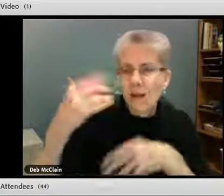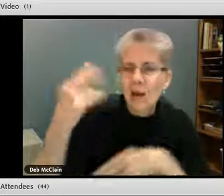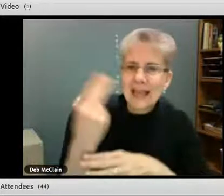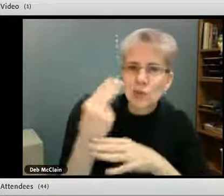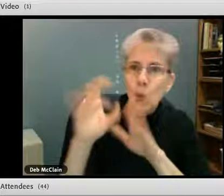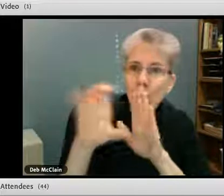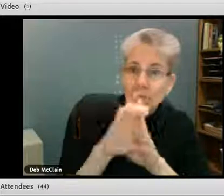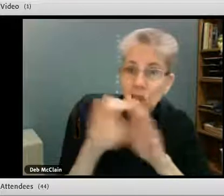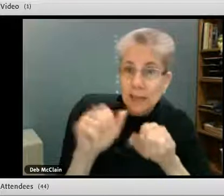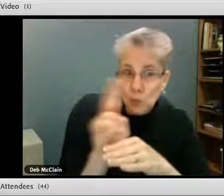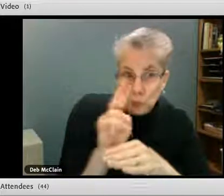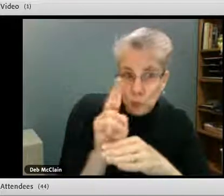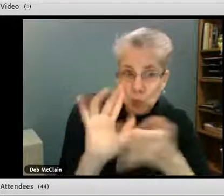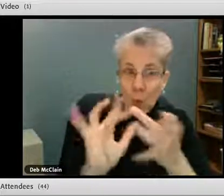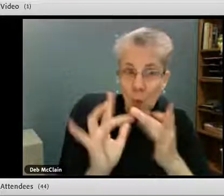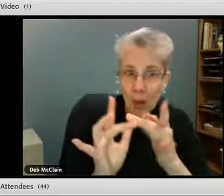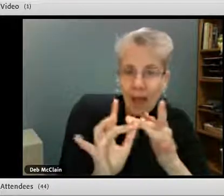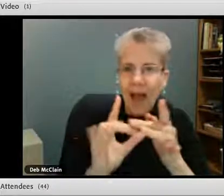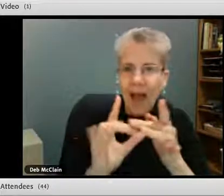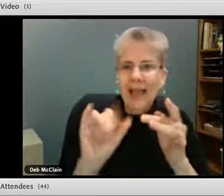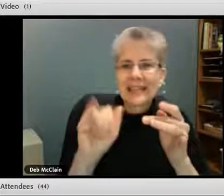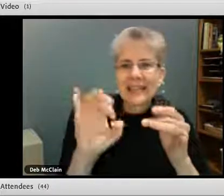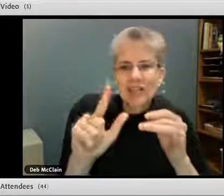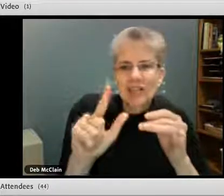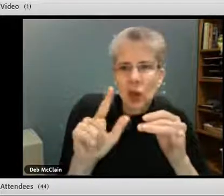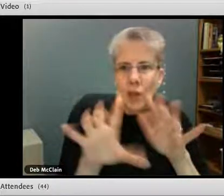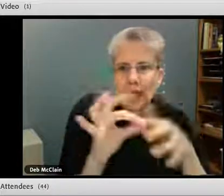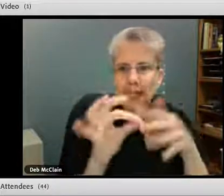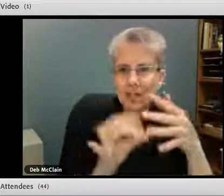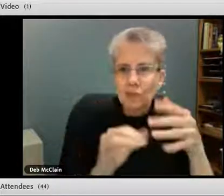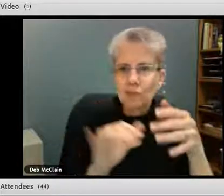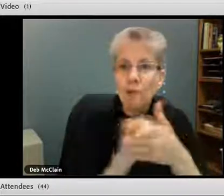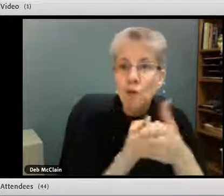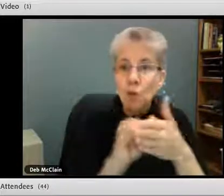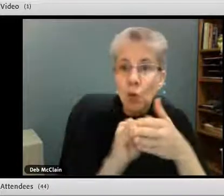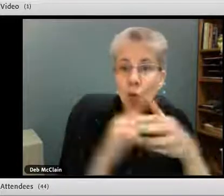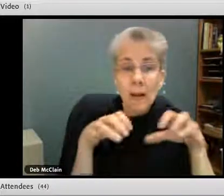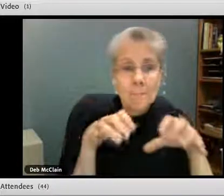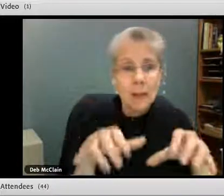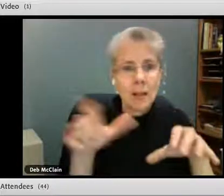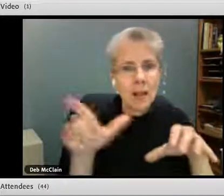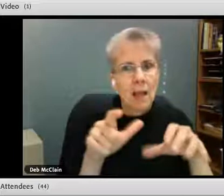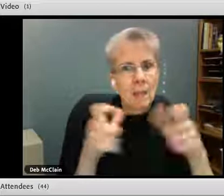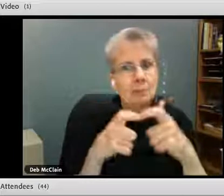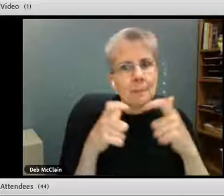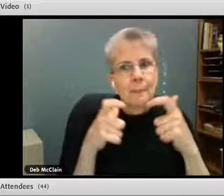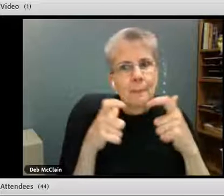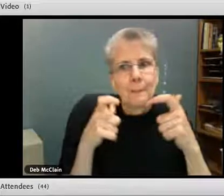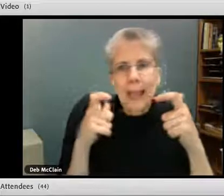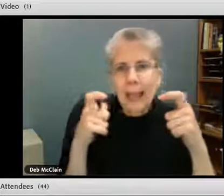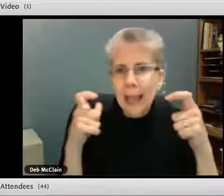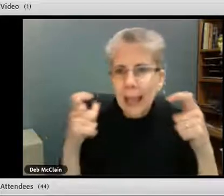Digital collections from the New York Public Library is huge. Of course, Florida memory can't --